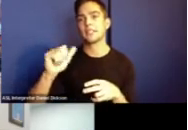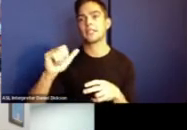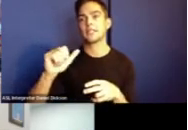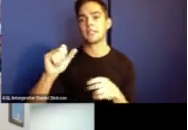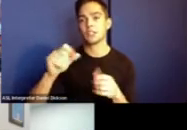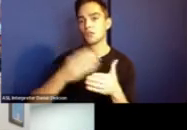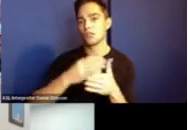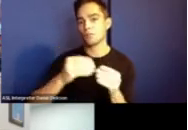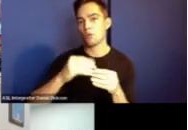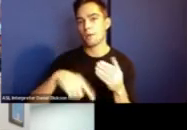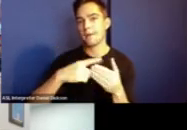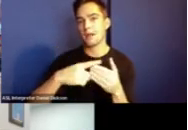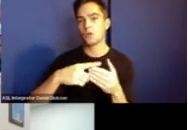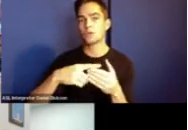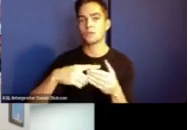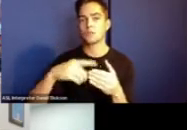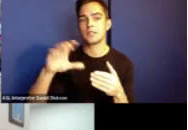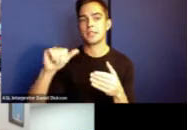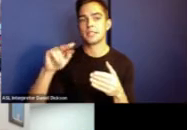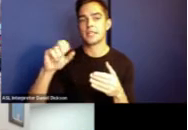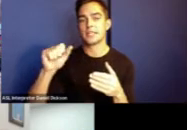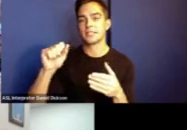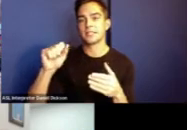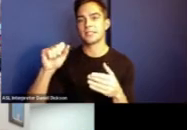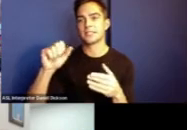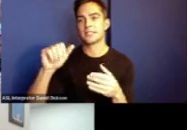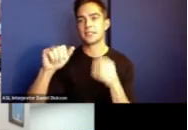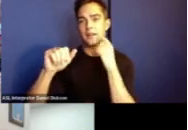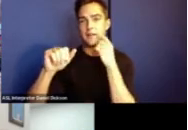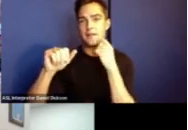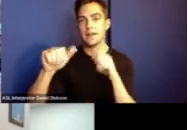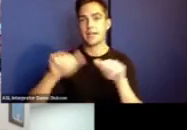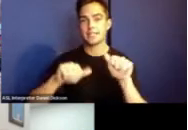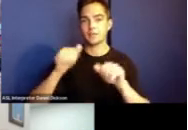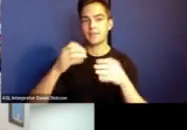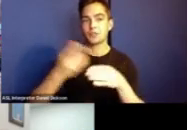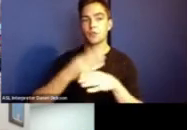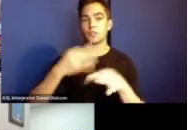whether the CANS assessment is used in place of or go side by